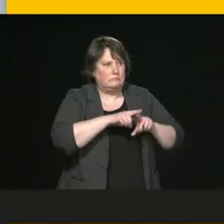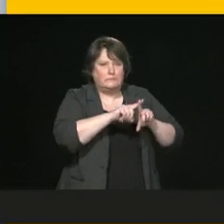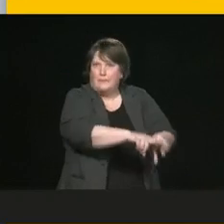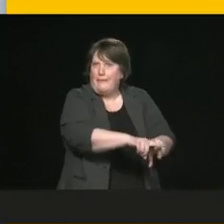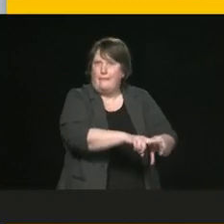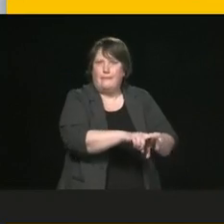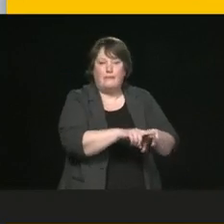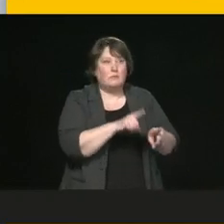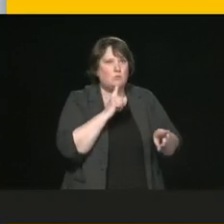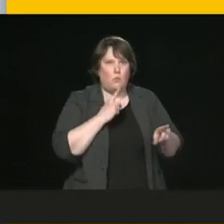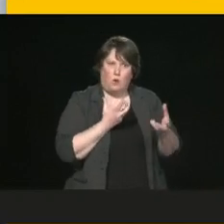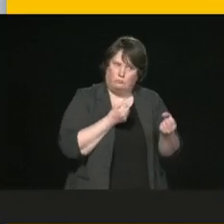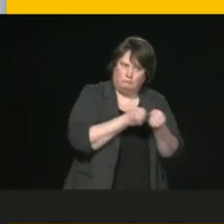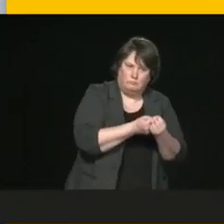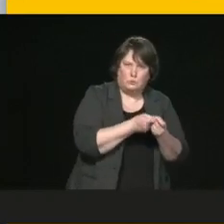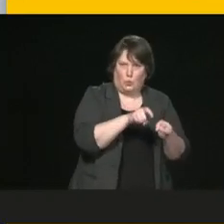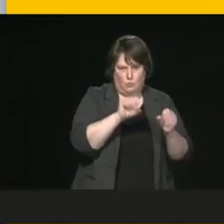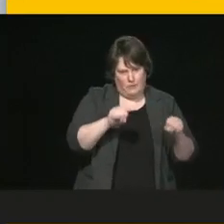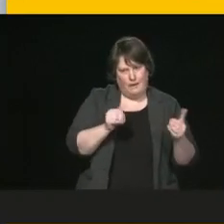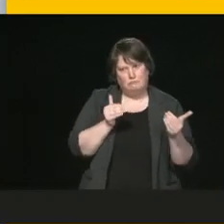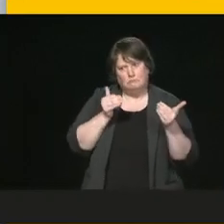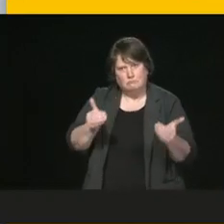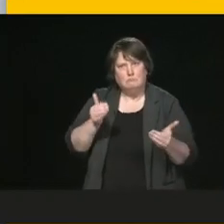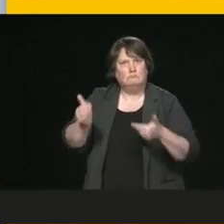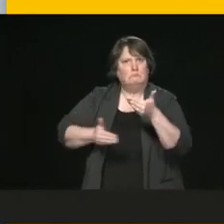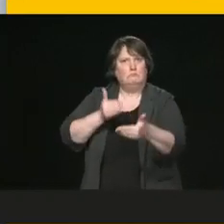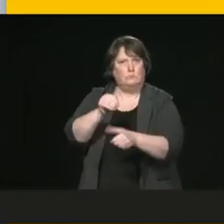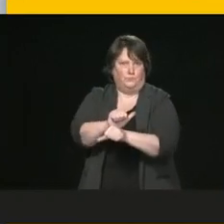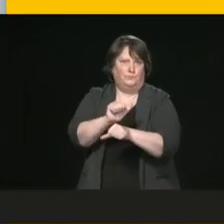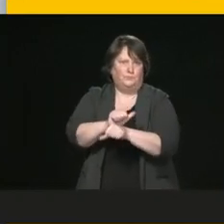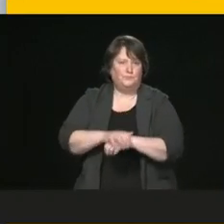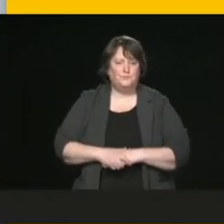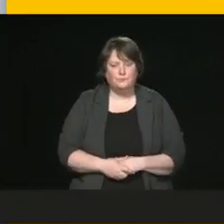ARE OUR MOST IMPORTANT LINE OF DEFENSE. WE WILL DO WHATEVER WE CAN TO